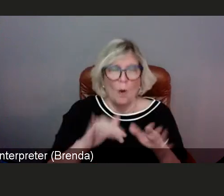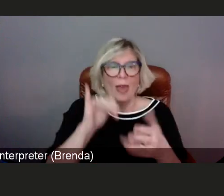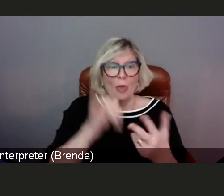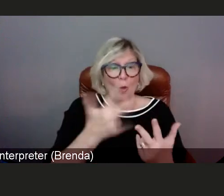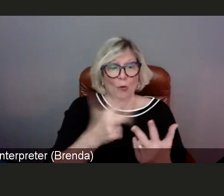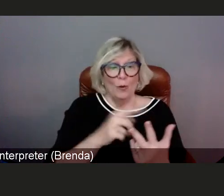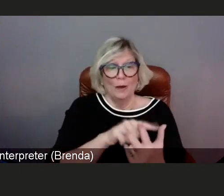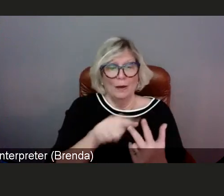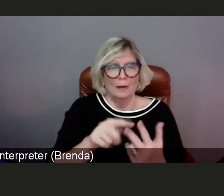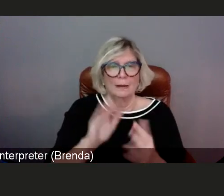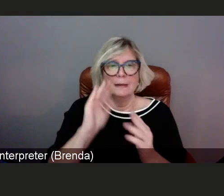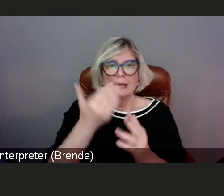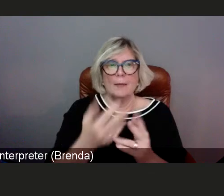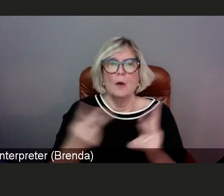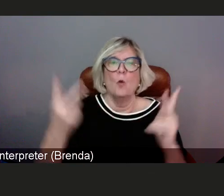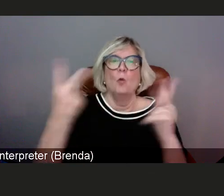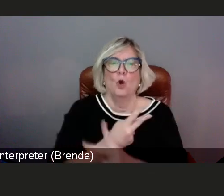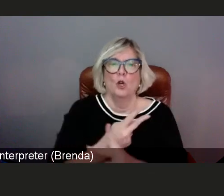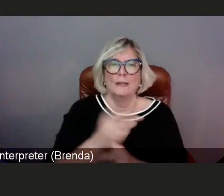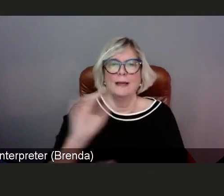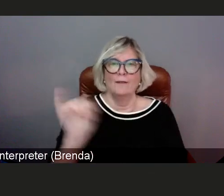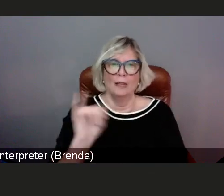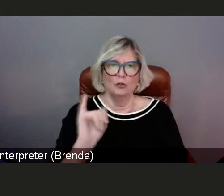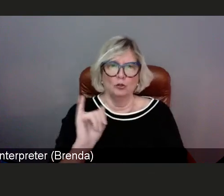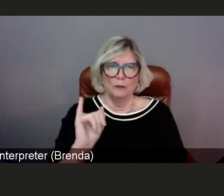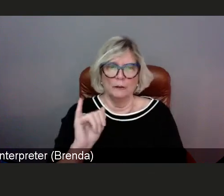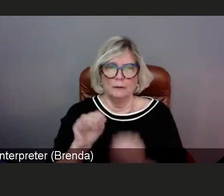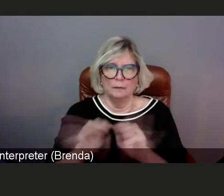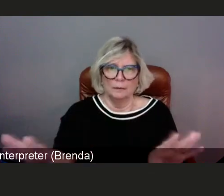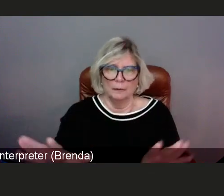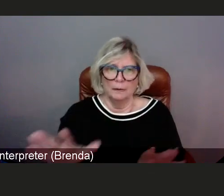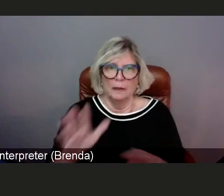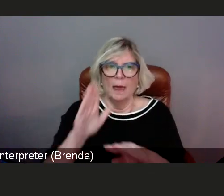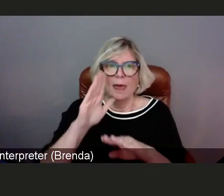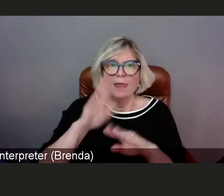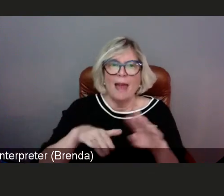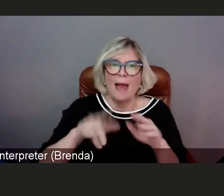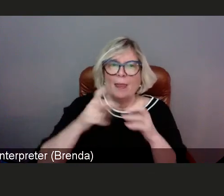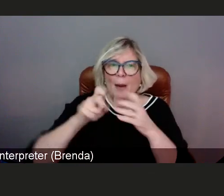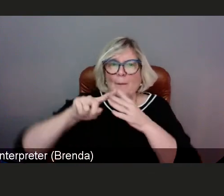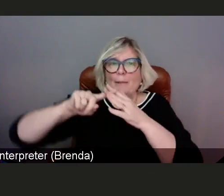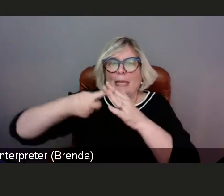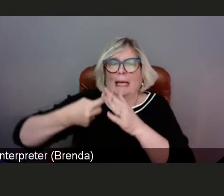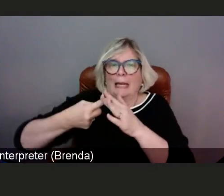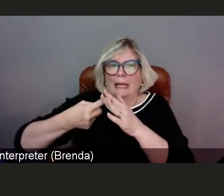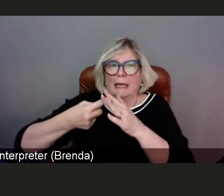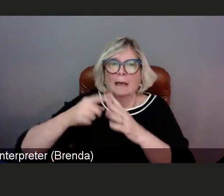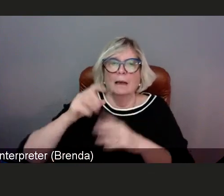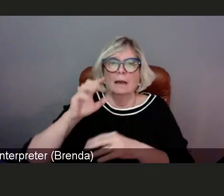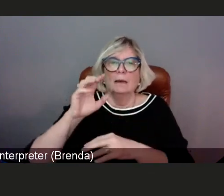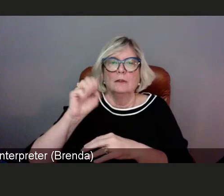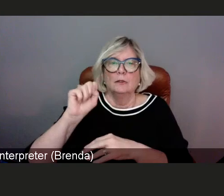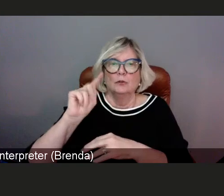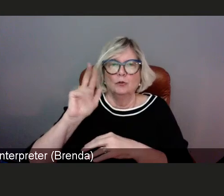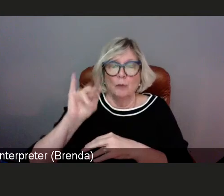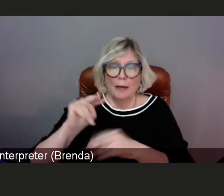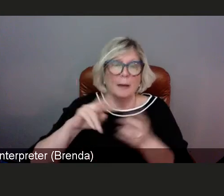than the strains that they came from meaning that they have, if someone is infected with one of the strains